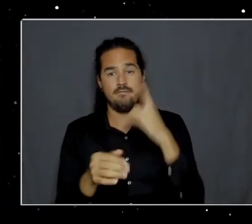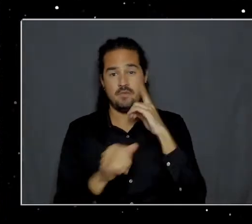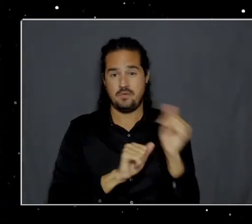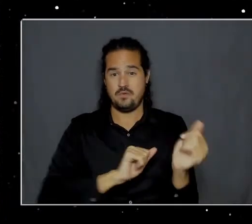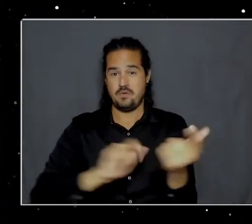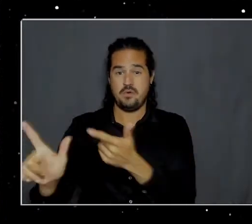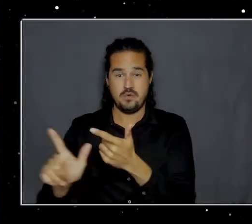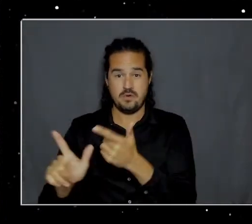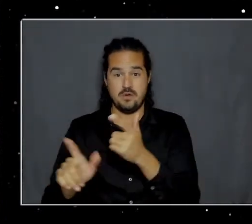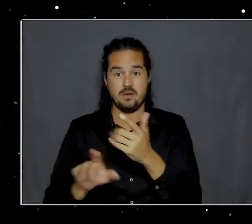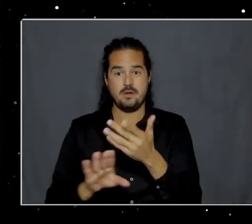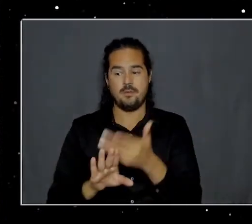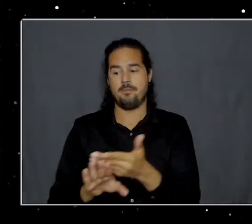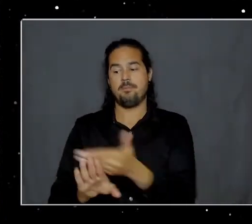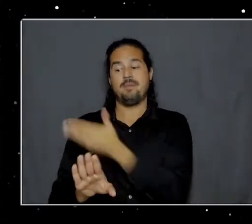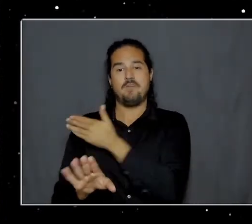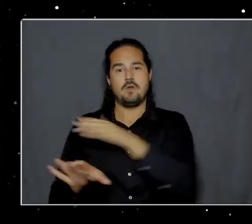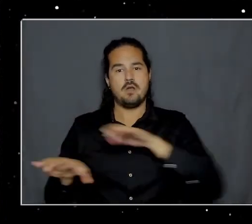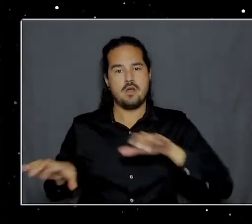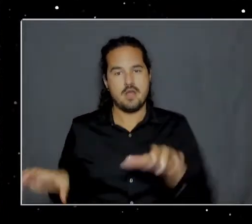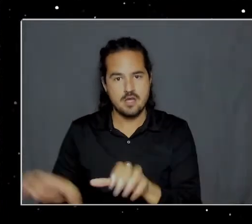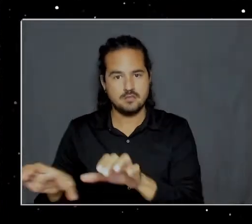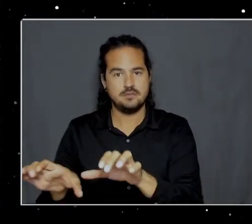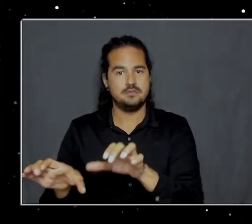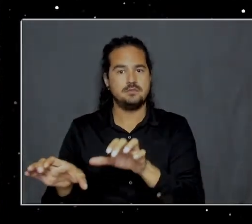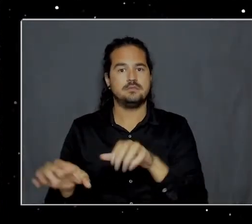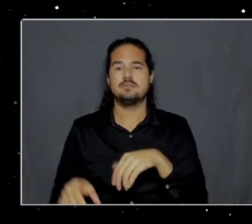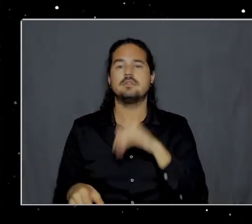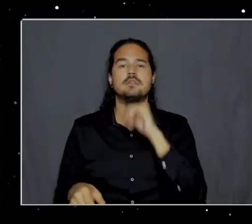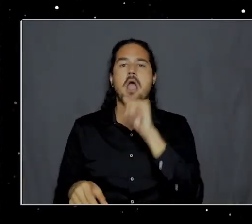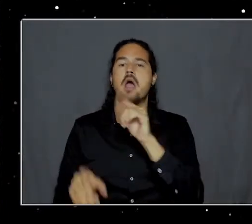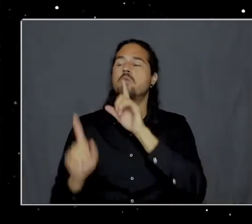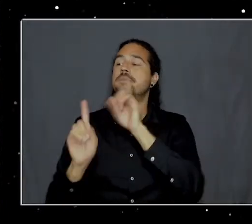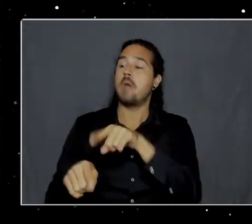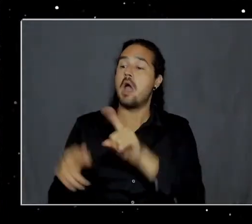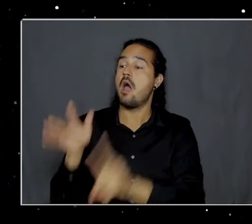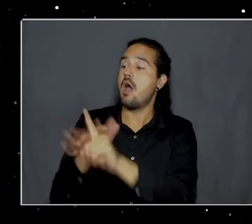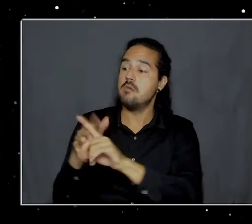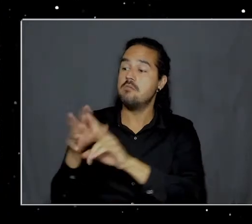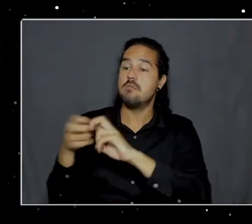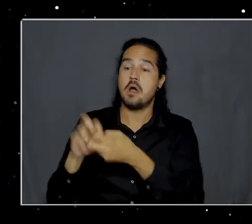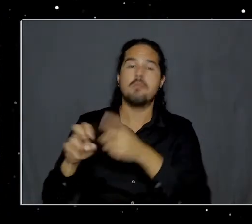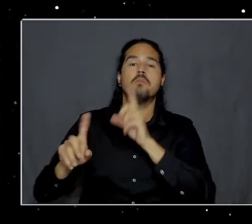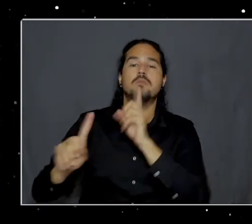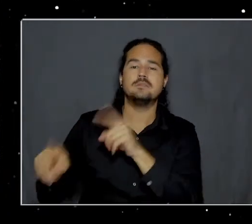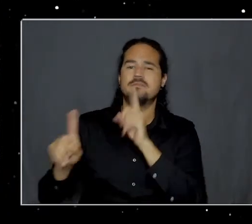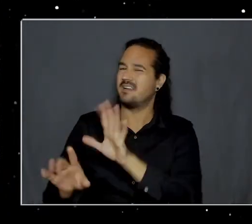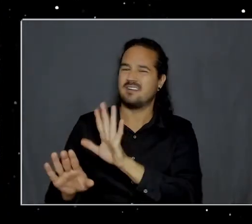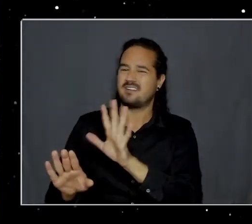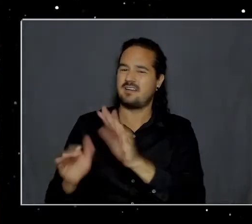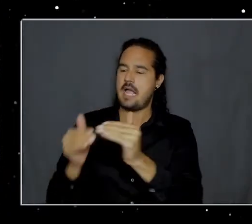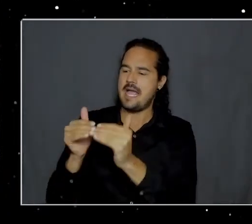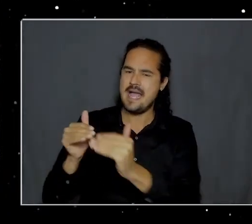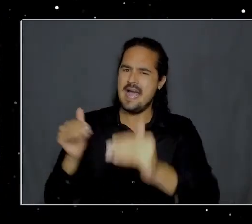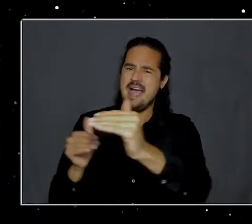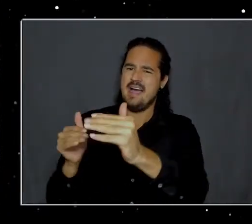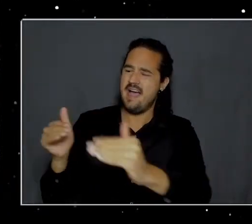NOT JUST STOP DISCRIMINATION; PROACTIVELY DESIGN STRUCTURES AND SYSTEM TO PRODUCE THE OUTCOME WE WANT.